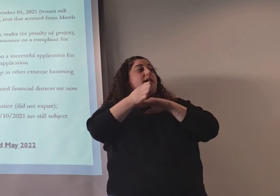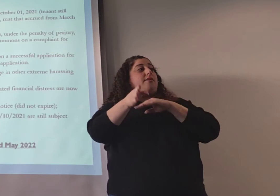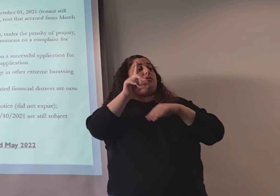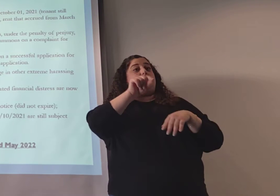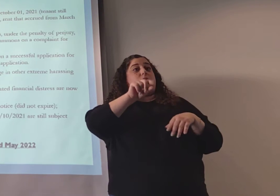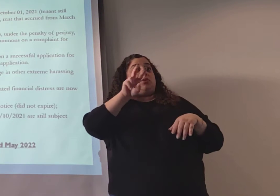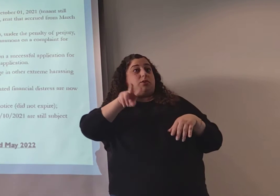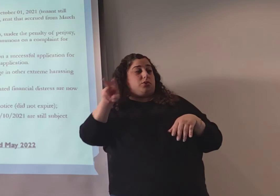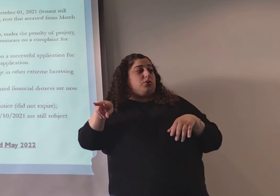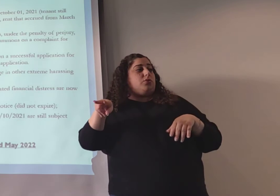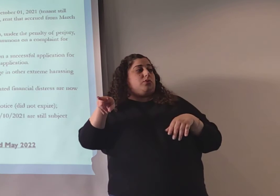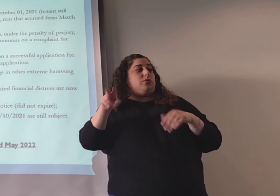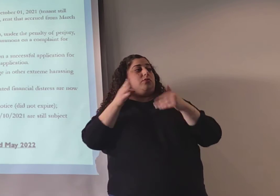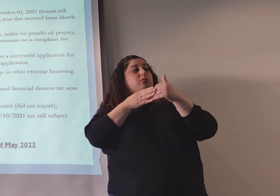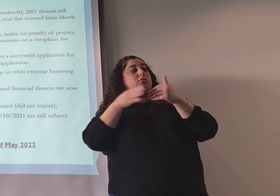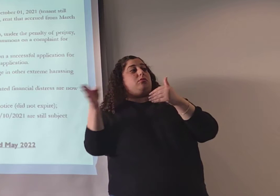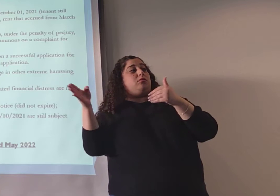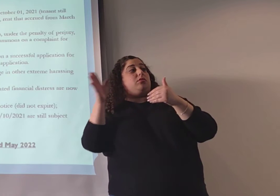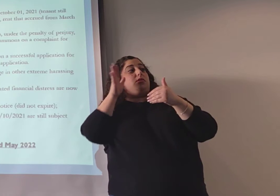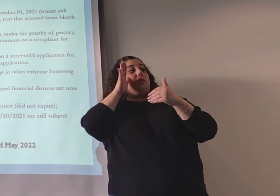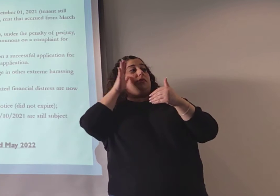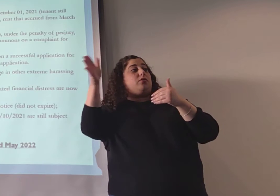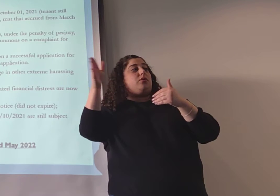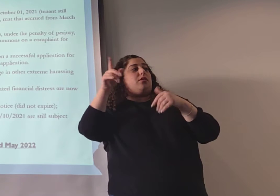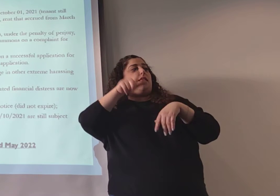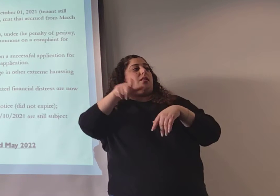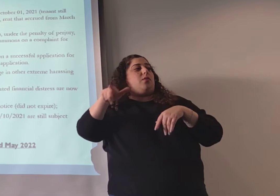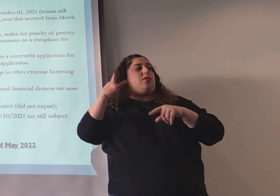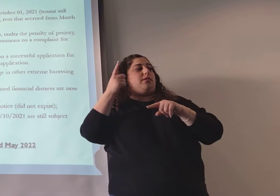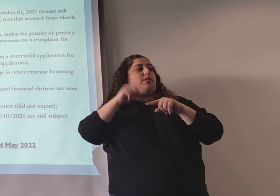That's extended to June 30th, 2022.